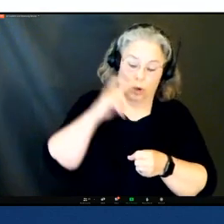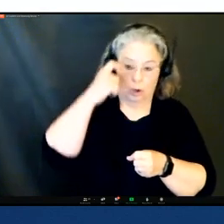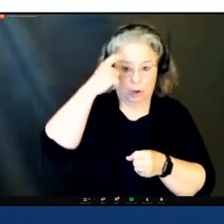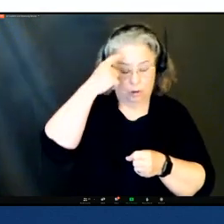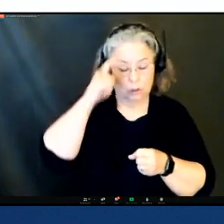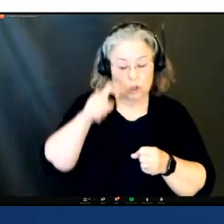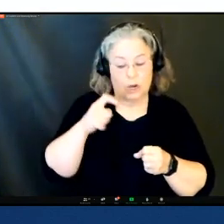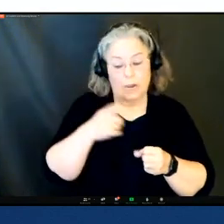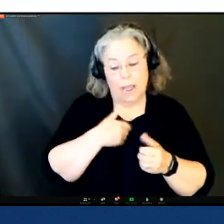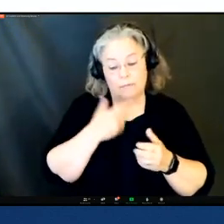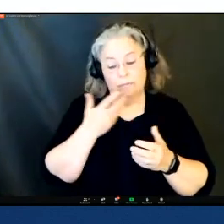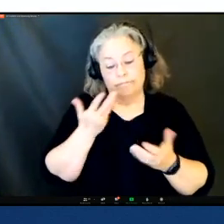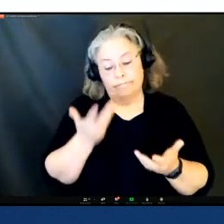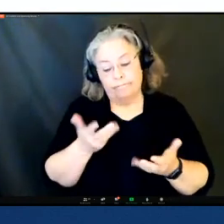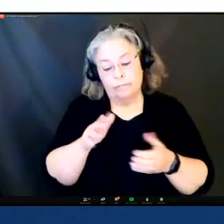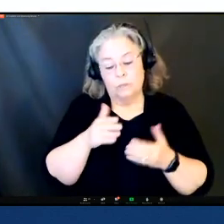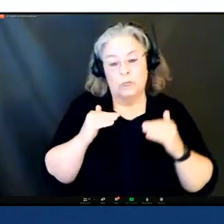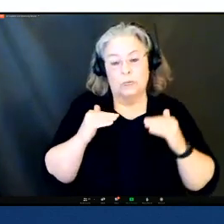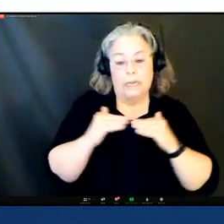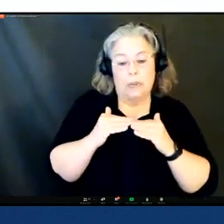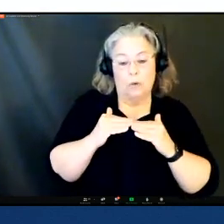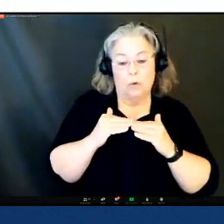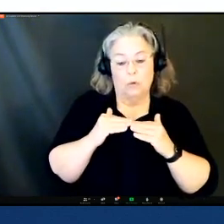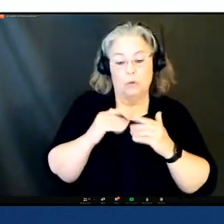that is at least equal to two months, which equates